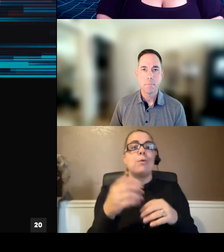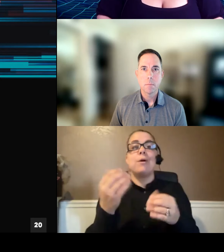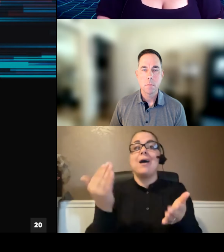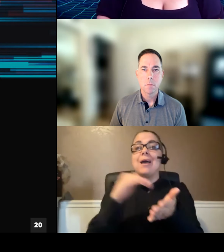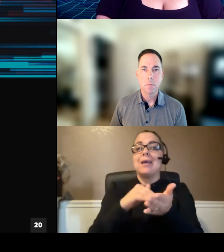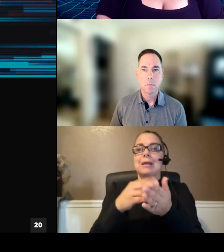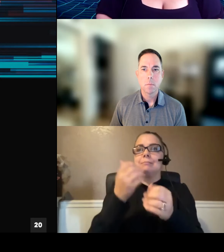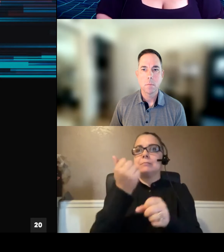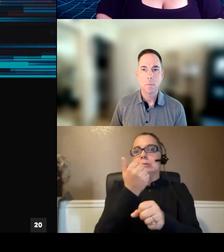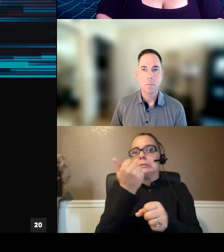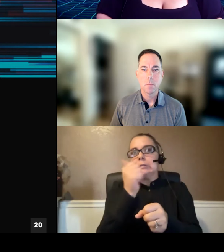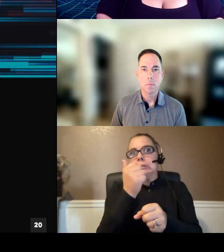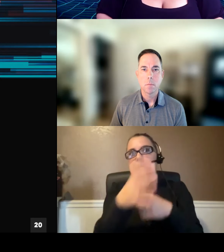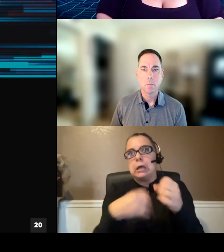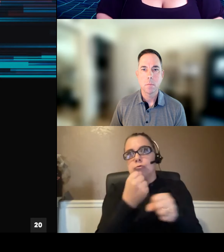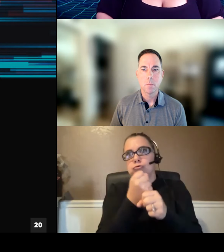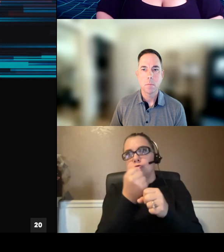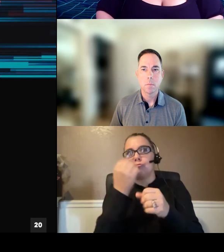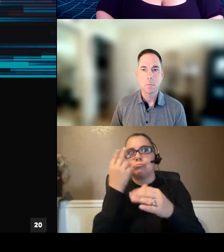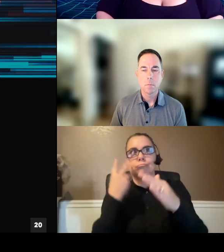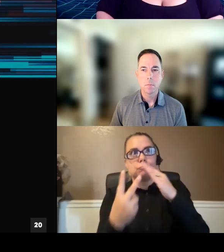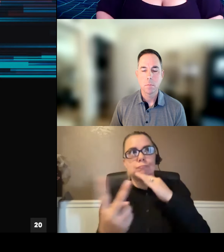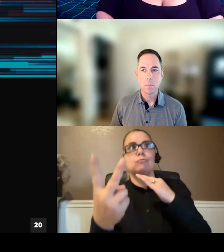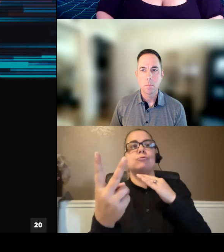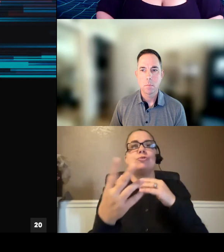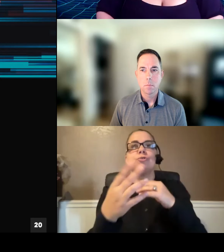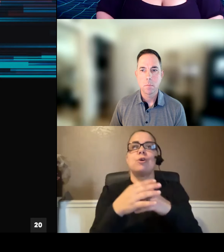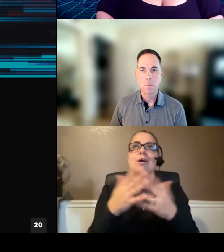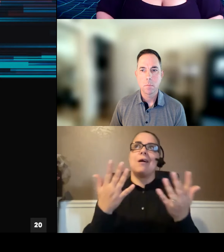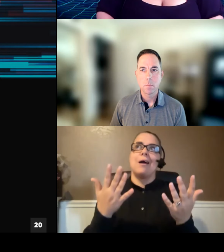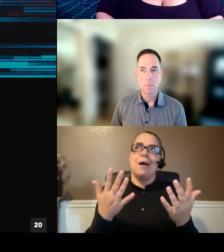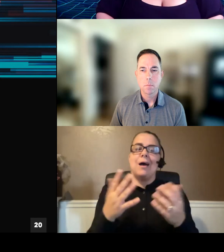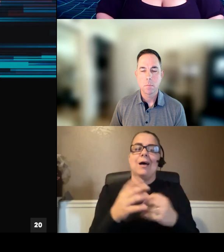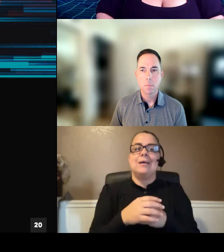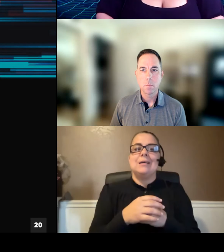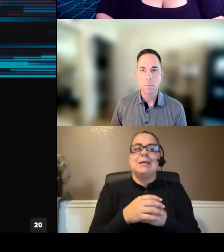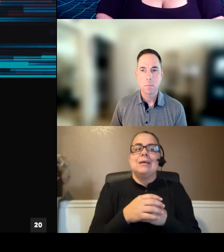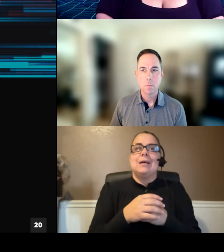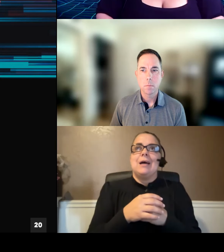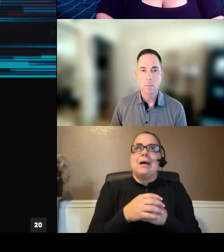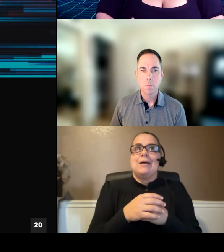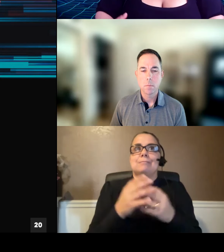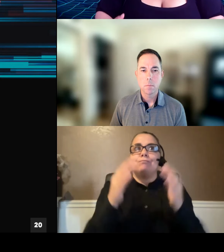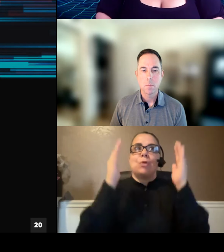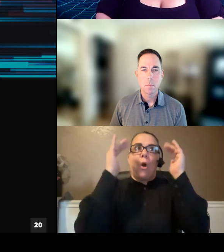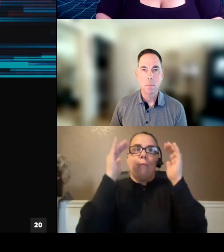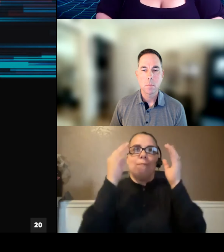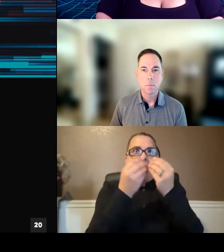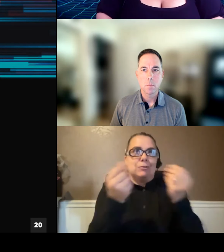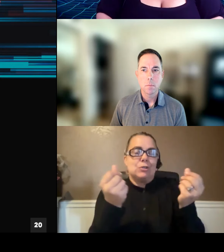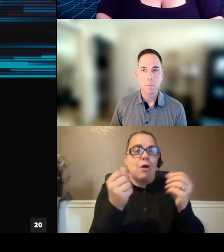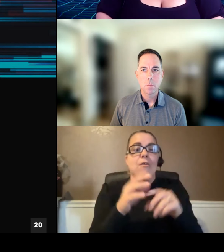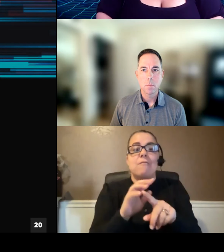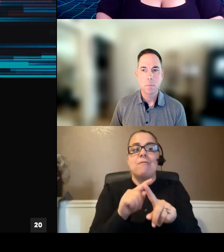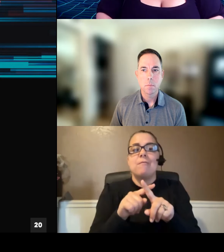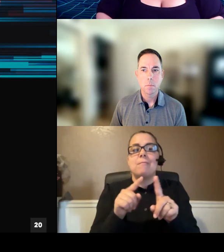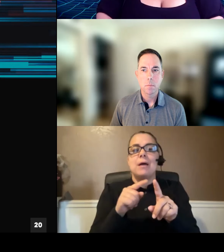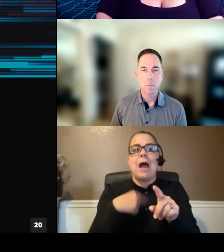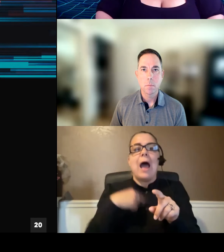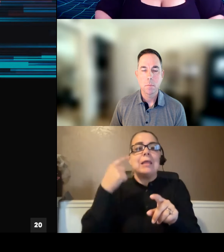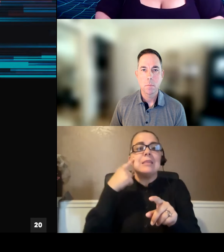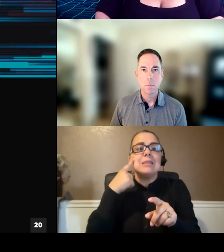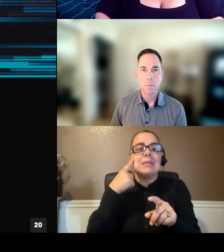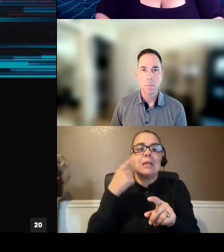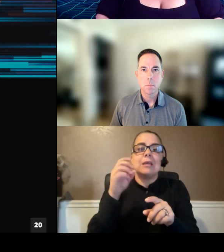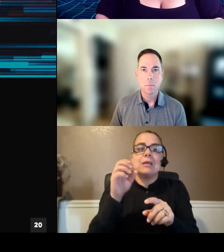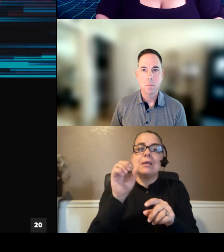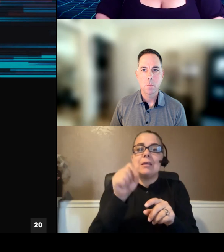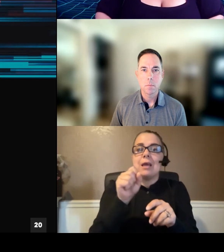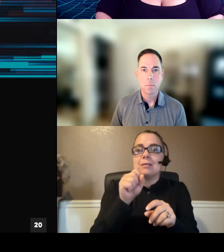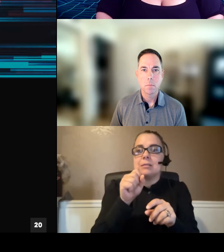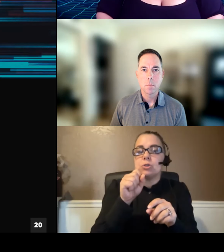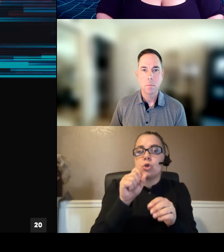think it would be so much -- I do think we will to see this integrated into the files and I do